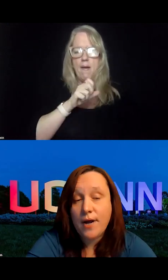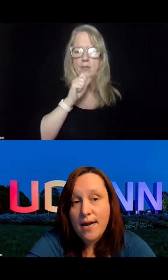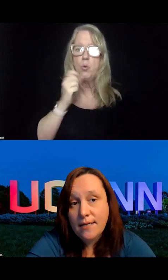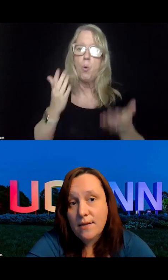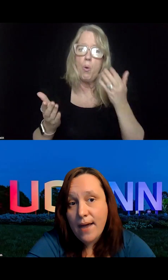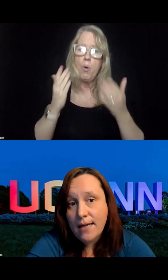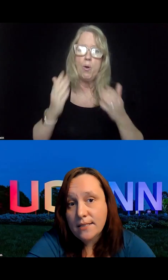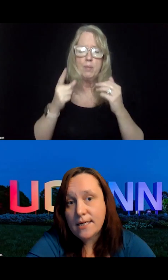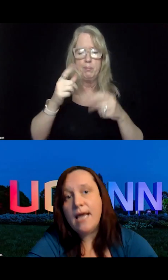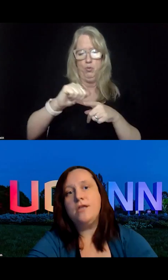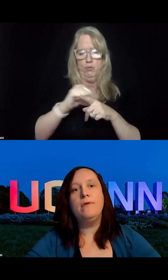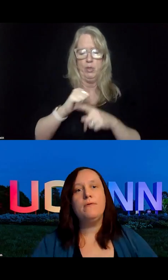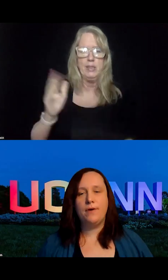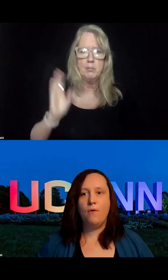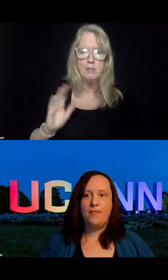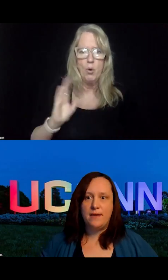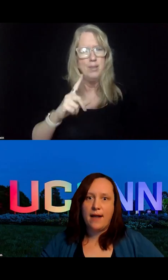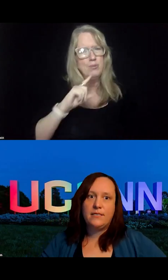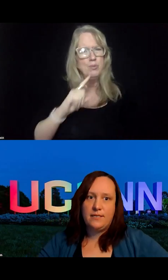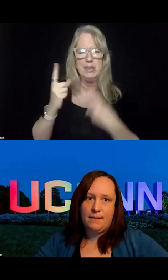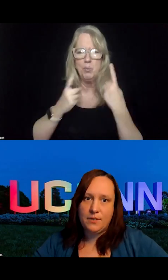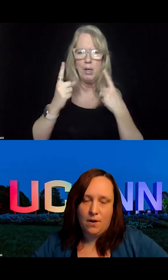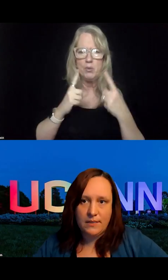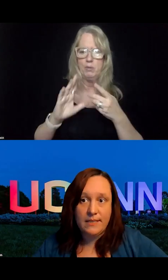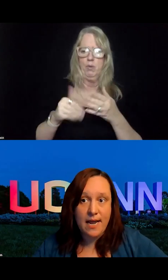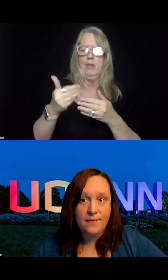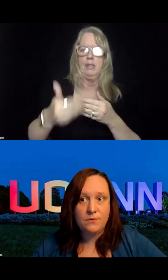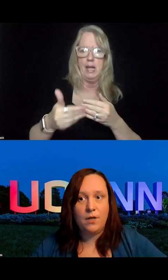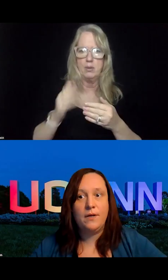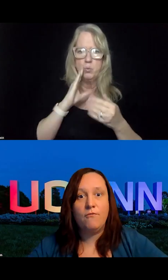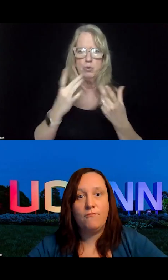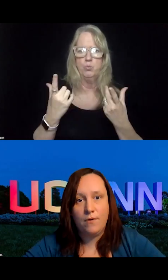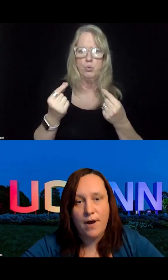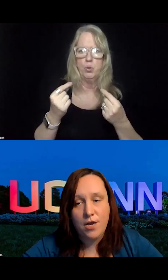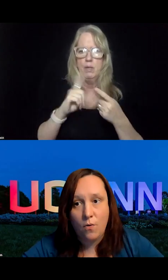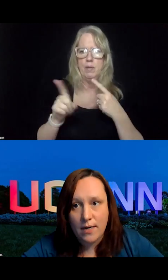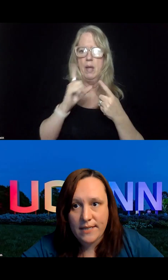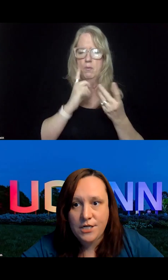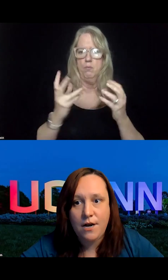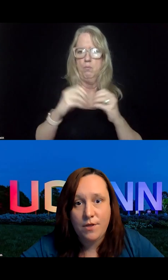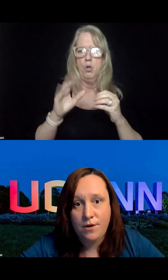TRAININGINGS AND YOU WANT TO KNOW WHERE TO TAKE THIS FURTHER WITH